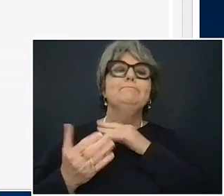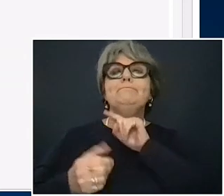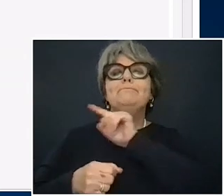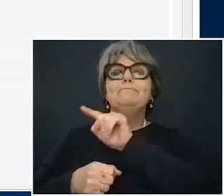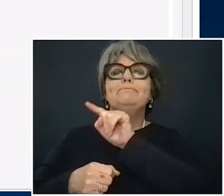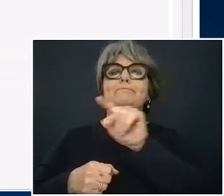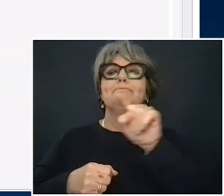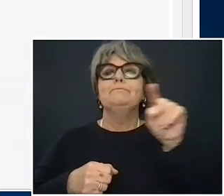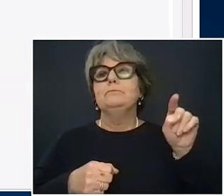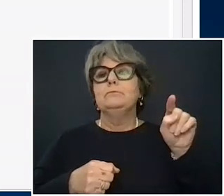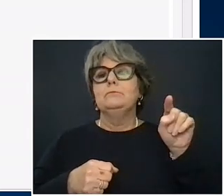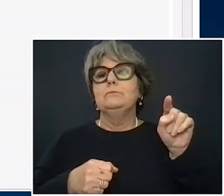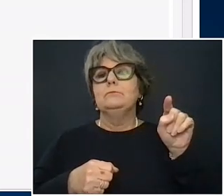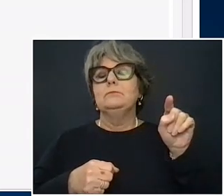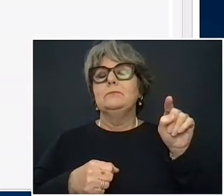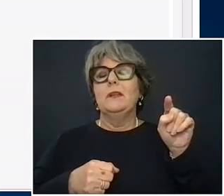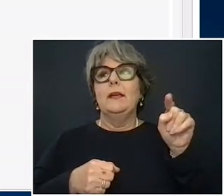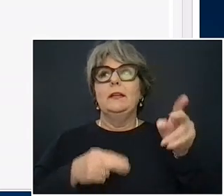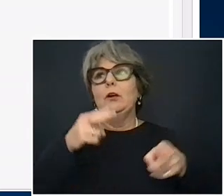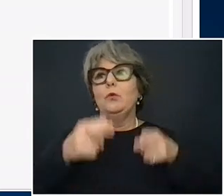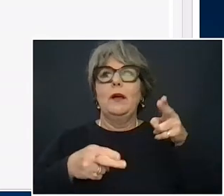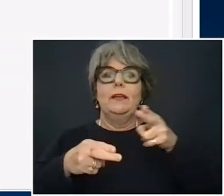bottom, for what it's worth.